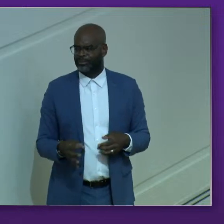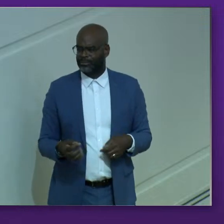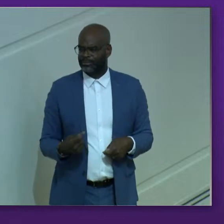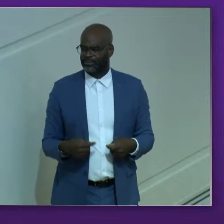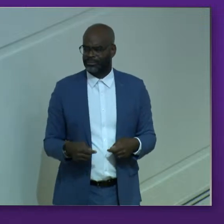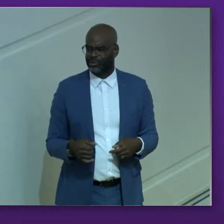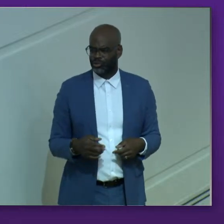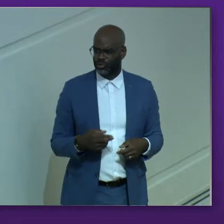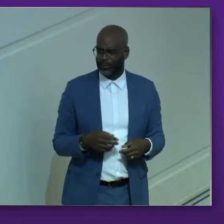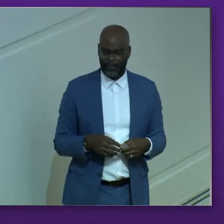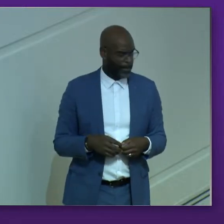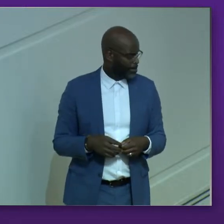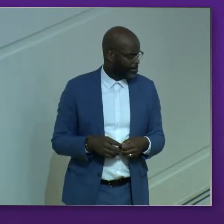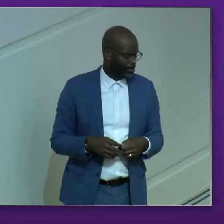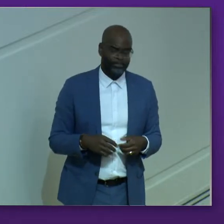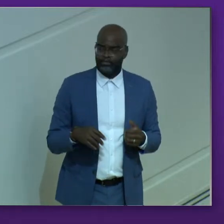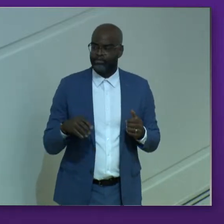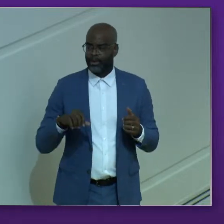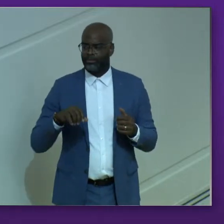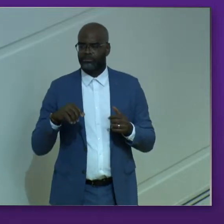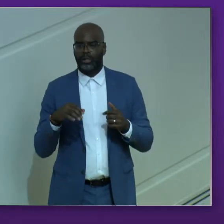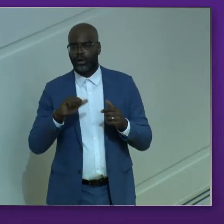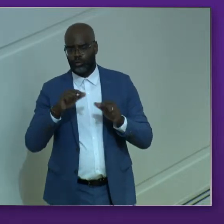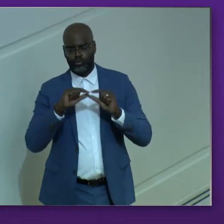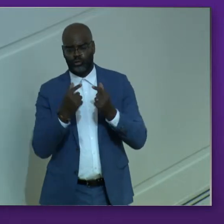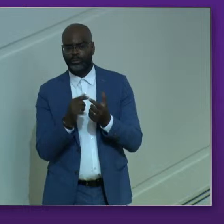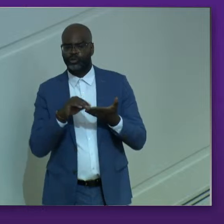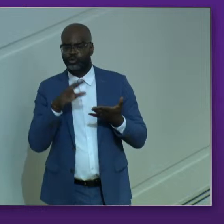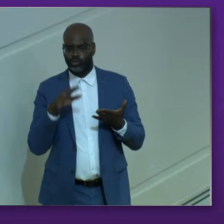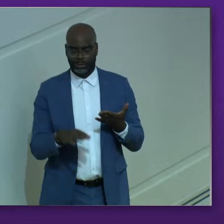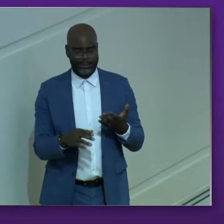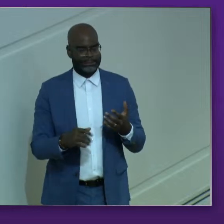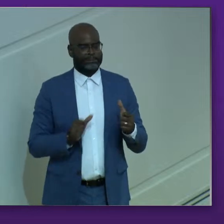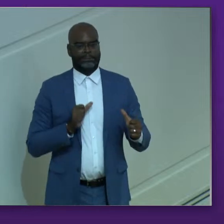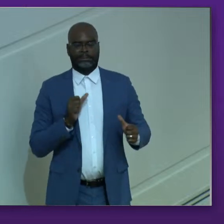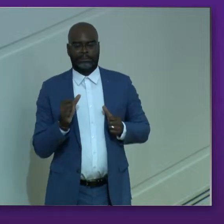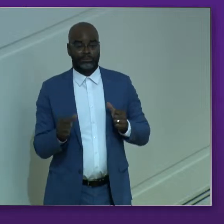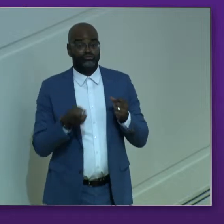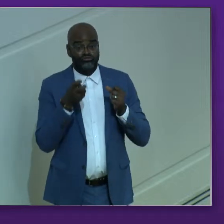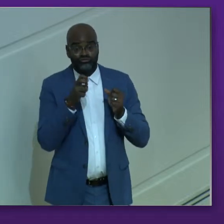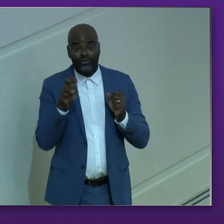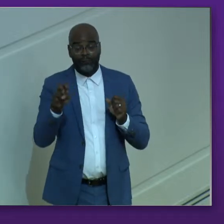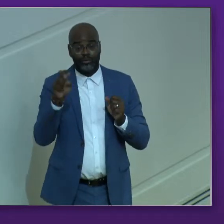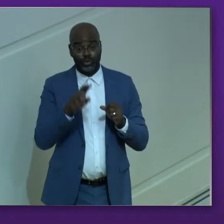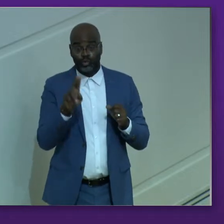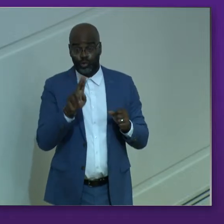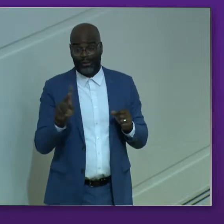PARTICIPATED IN AN ALTERNATE SPRING BREAK EARLIER ACTUALLY LAST YEAR WHO DONATED BACK TO